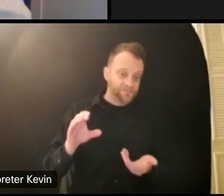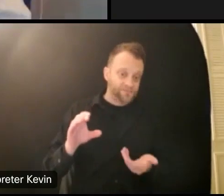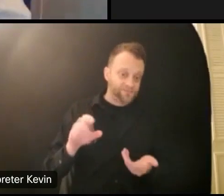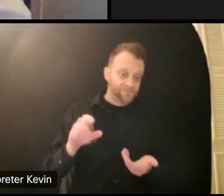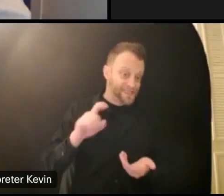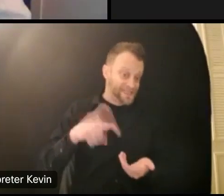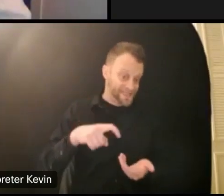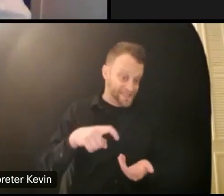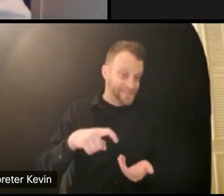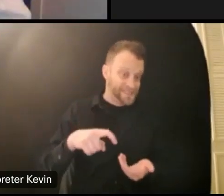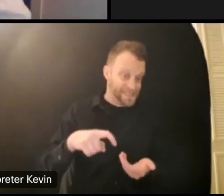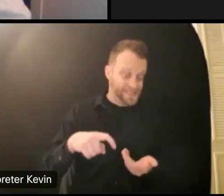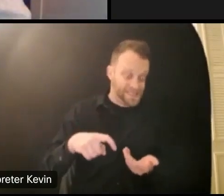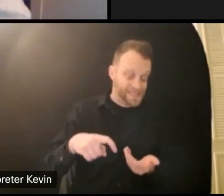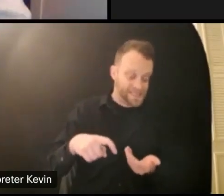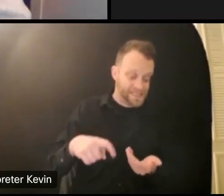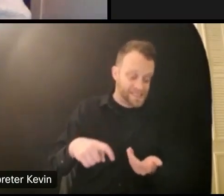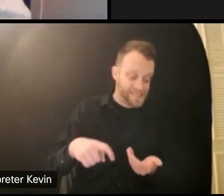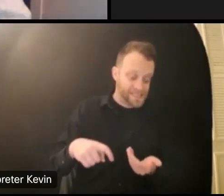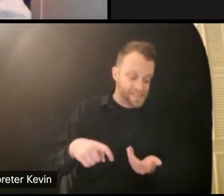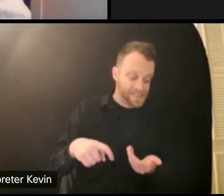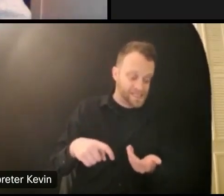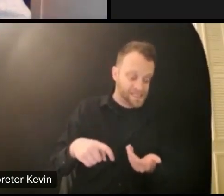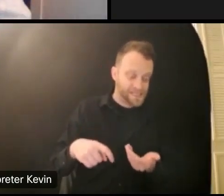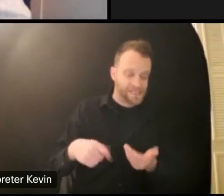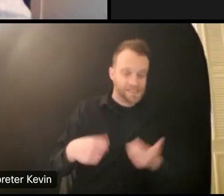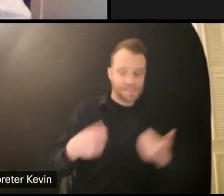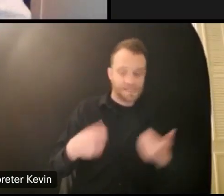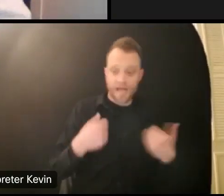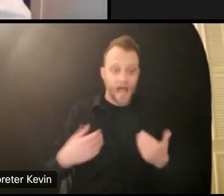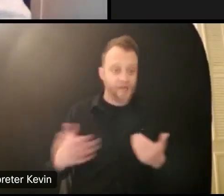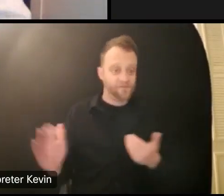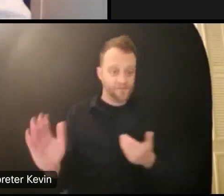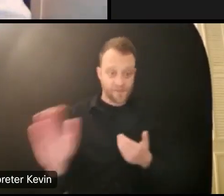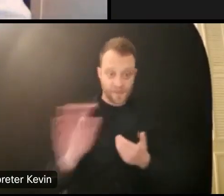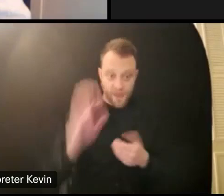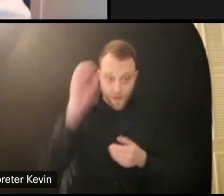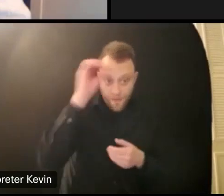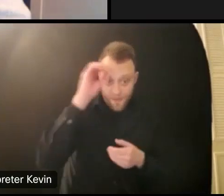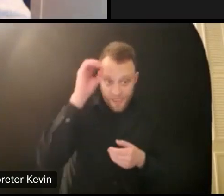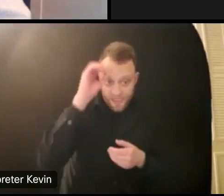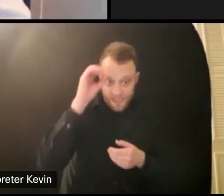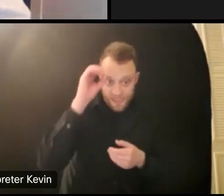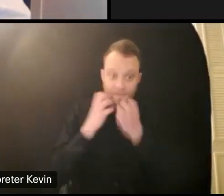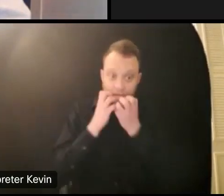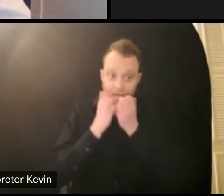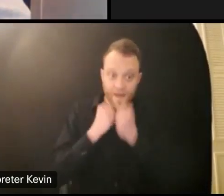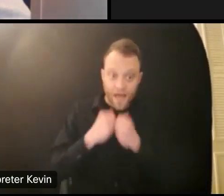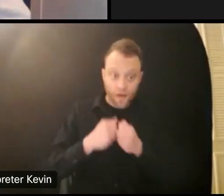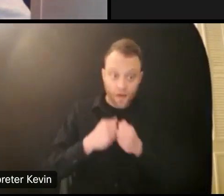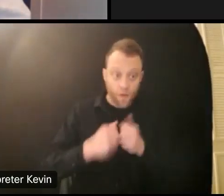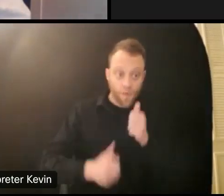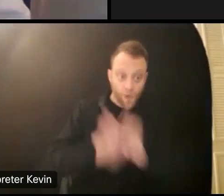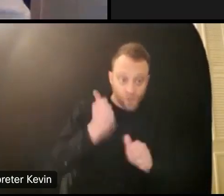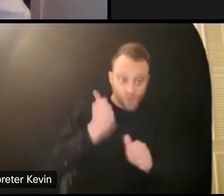cases people will use whatever means are at their disposal, including FOIA requests, and you know,